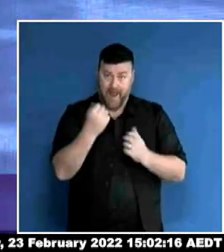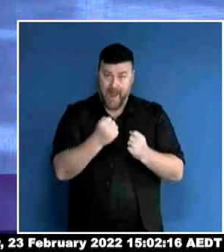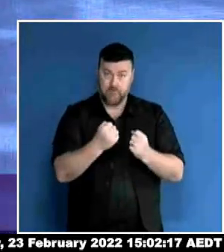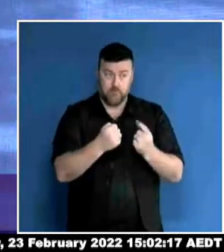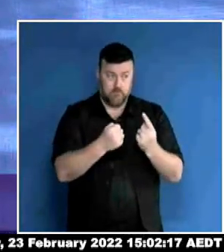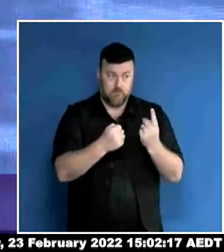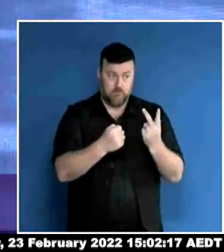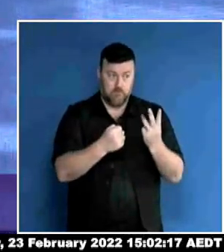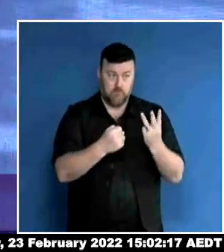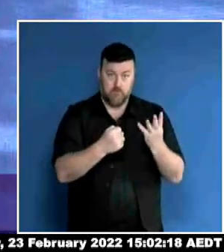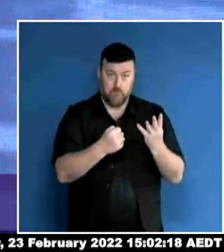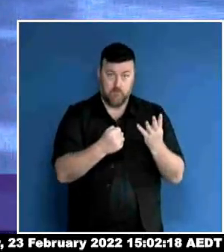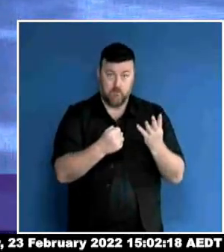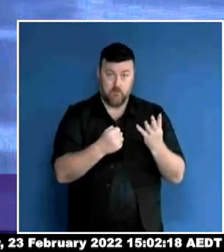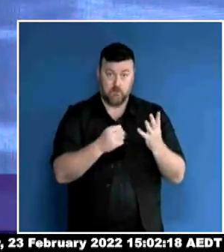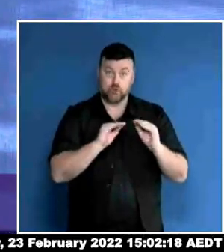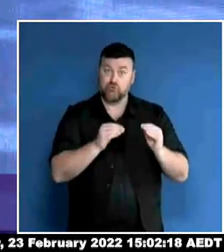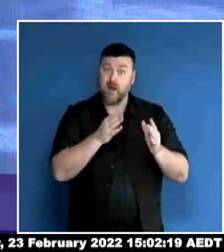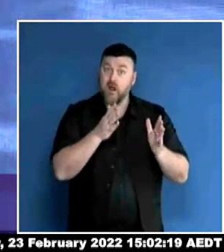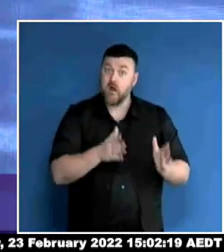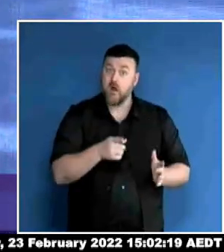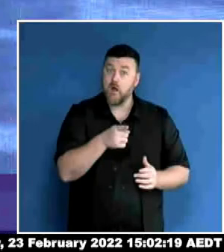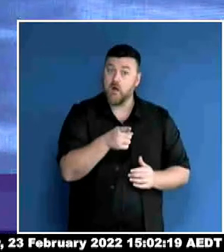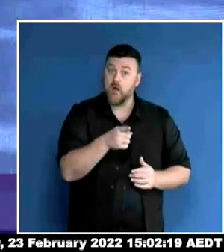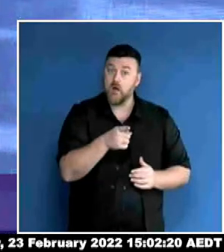Is that right? MZIA: Yes, it eventually expanded further and further.